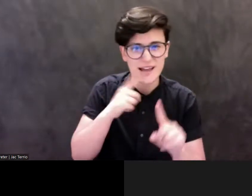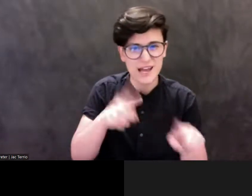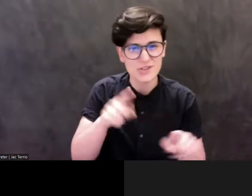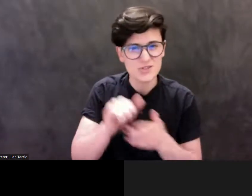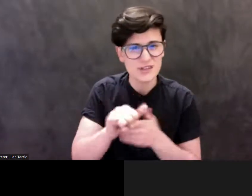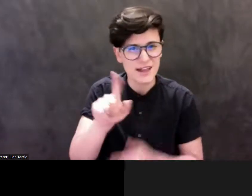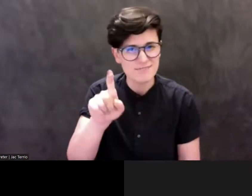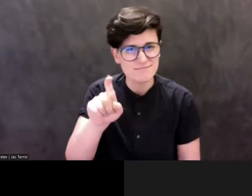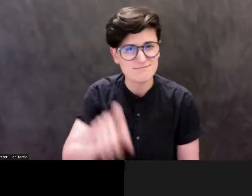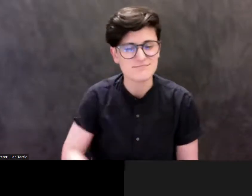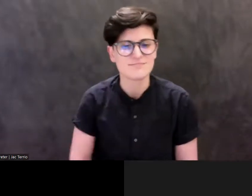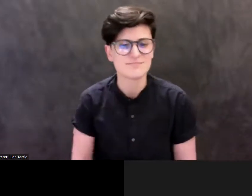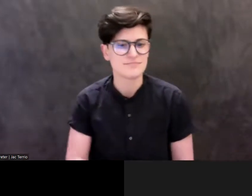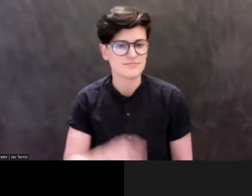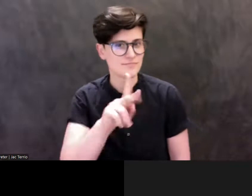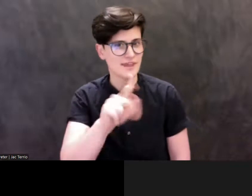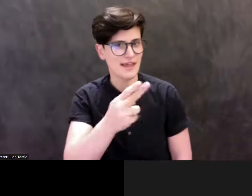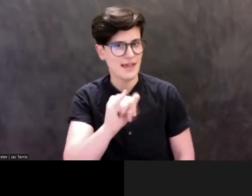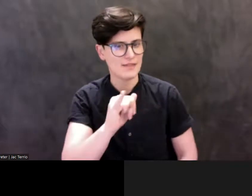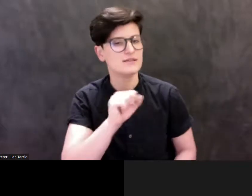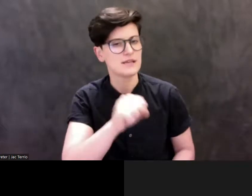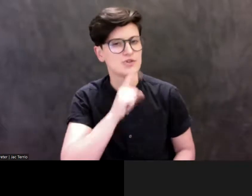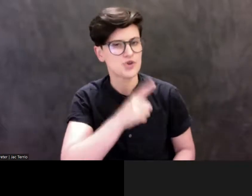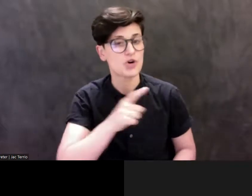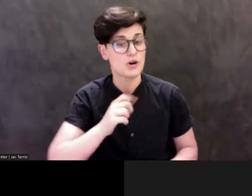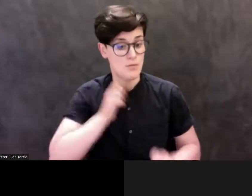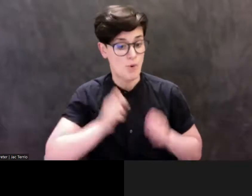________________________________________ Sure. Emotional support animals are covered by the fair housing act.